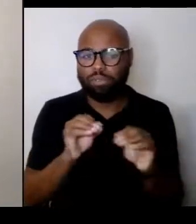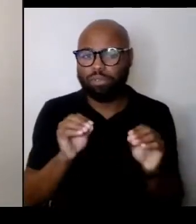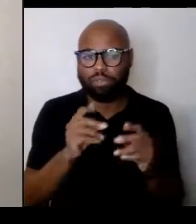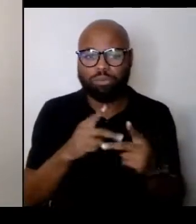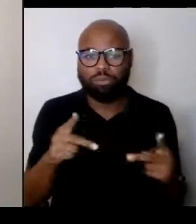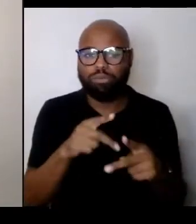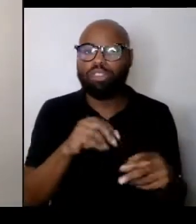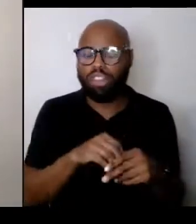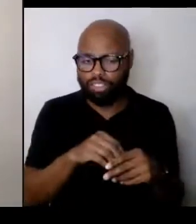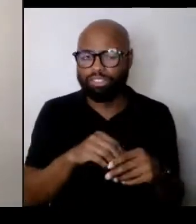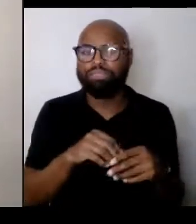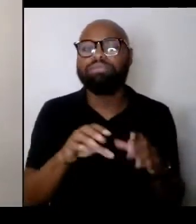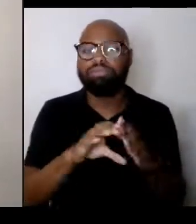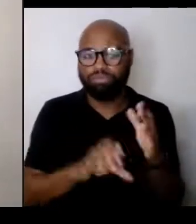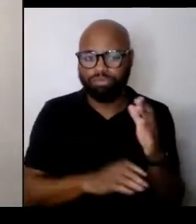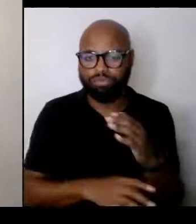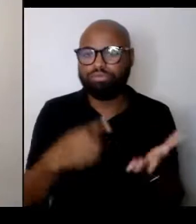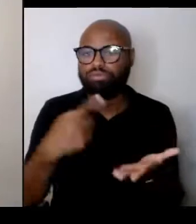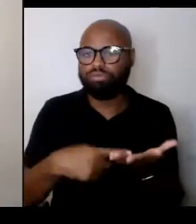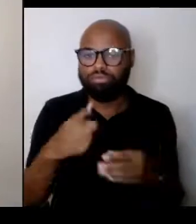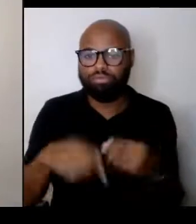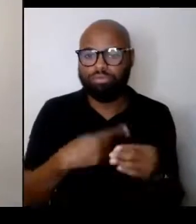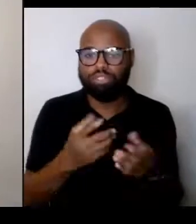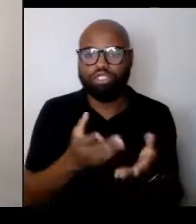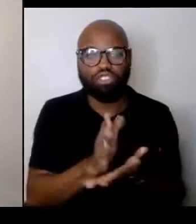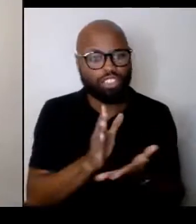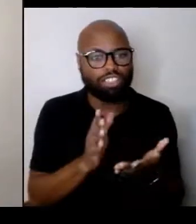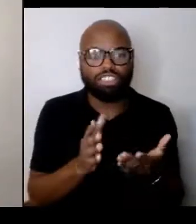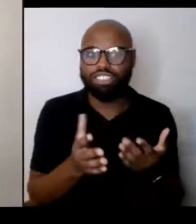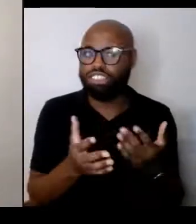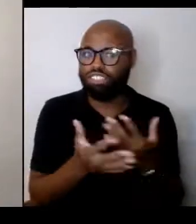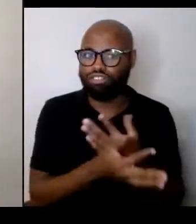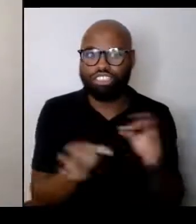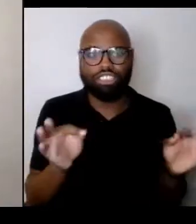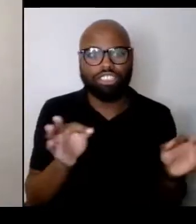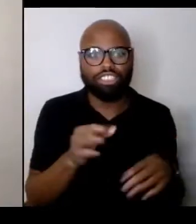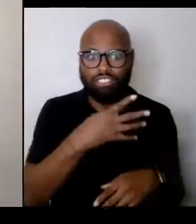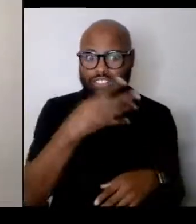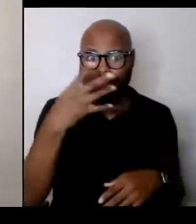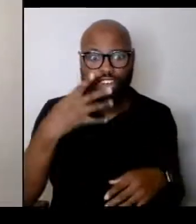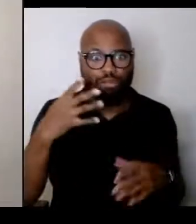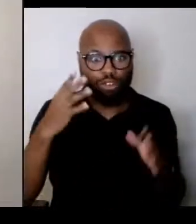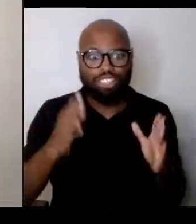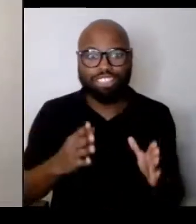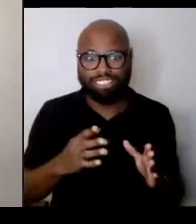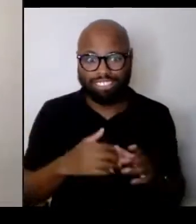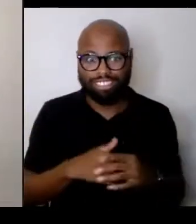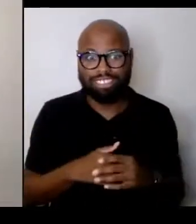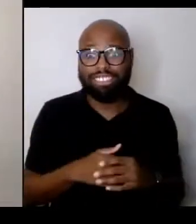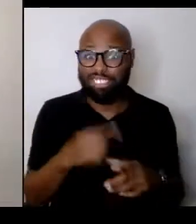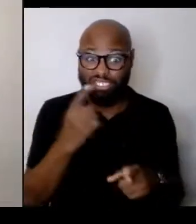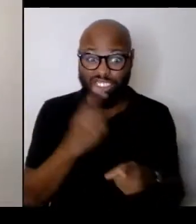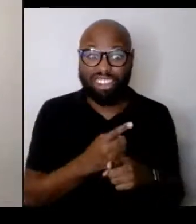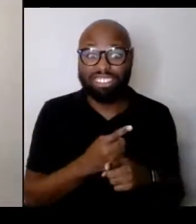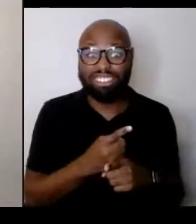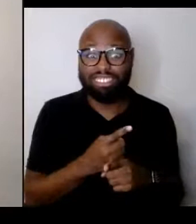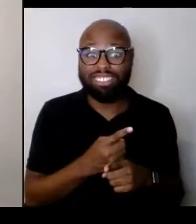about the rights and freedoms of immigrants, right? They do a good job you know, creating a distinction